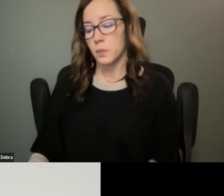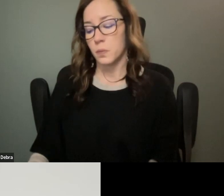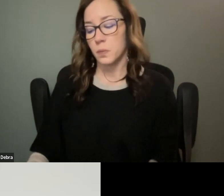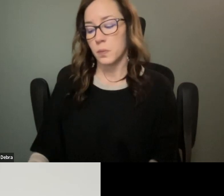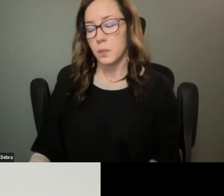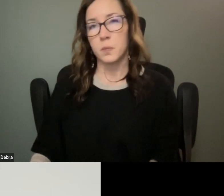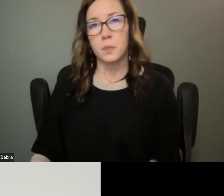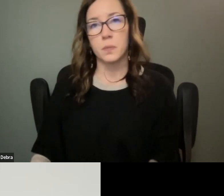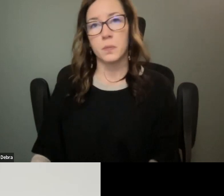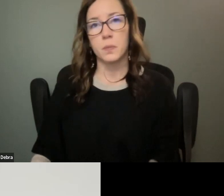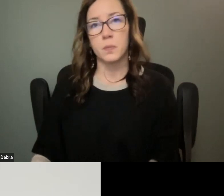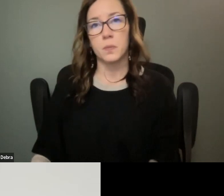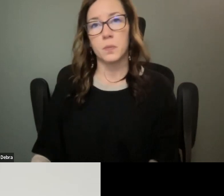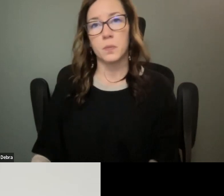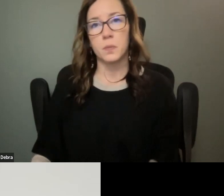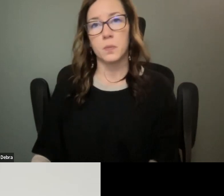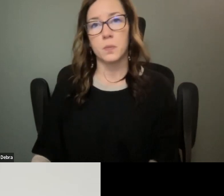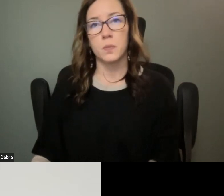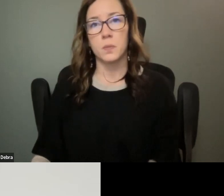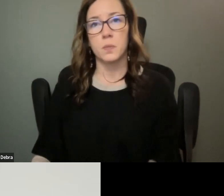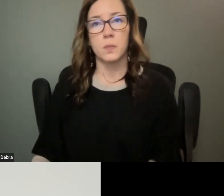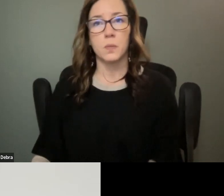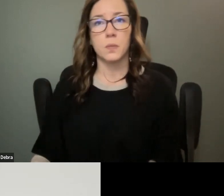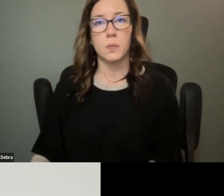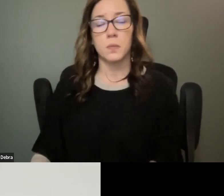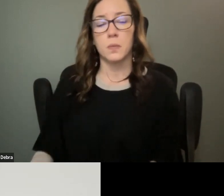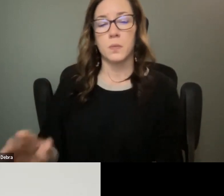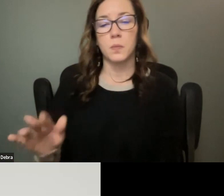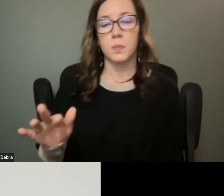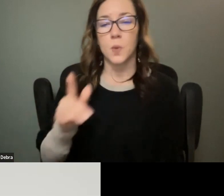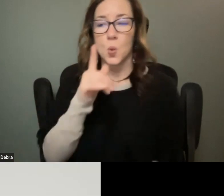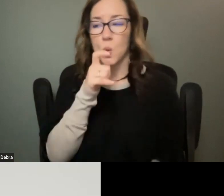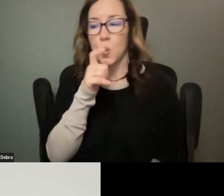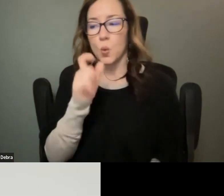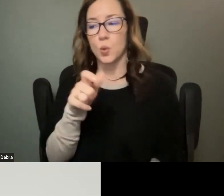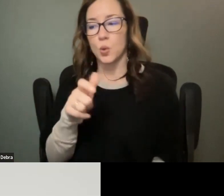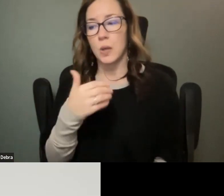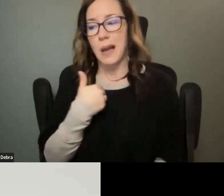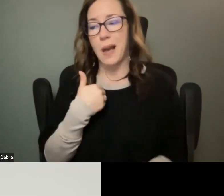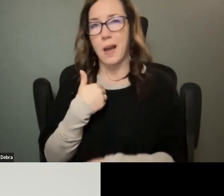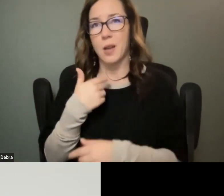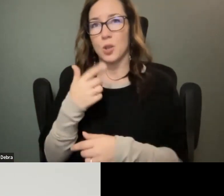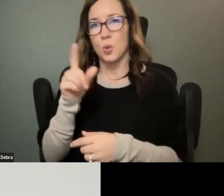and uh